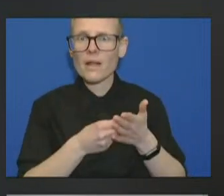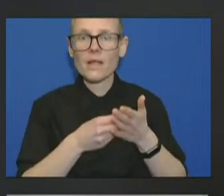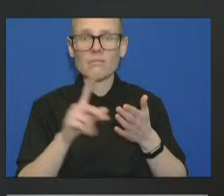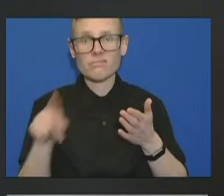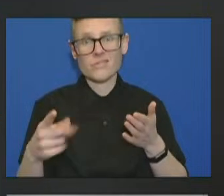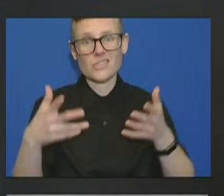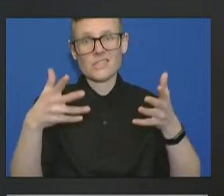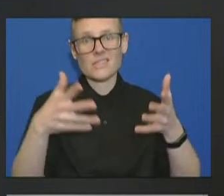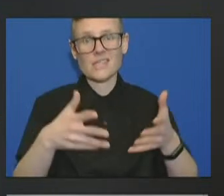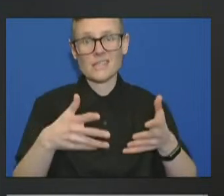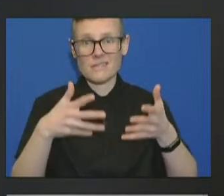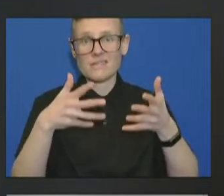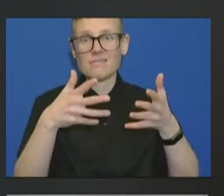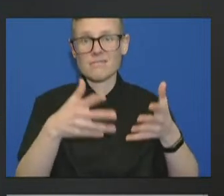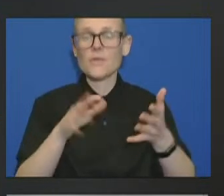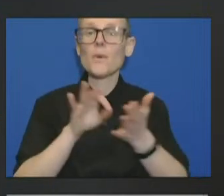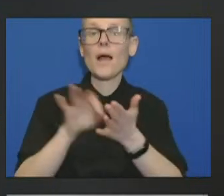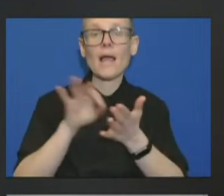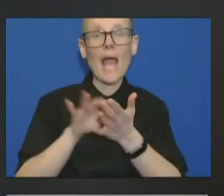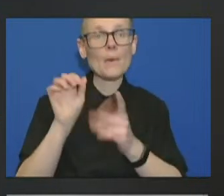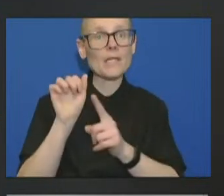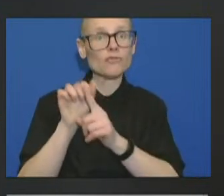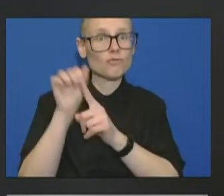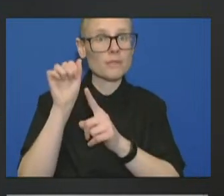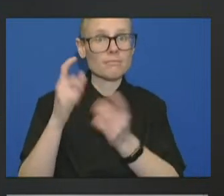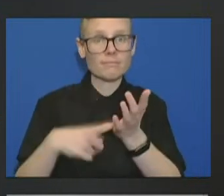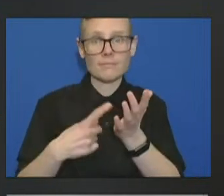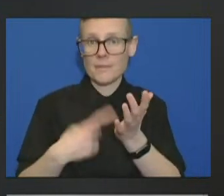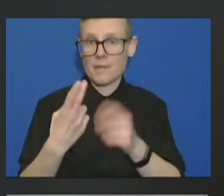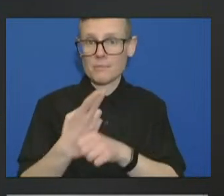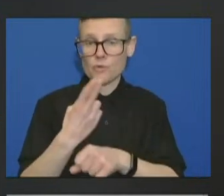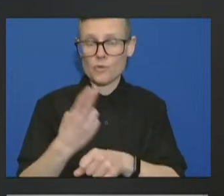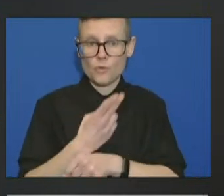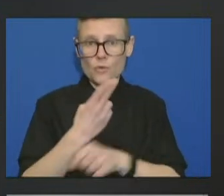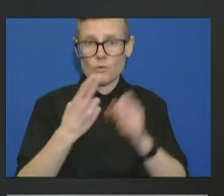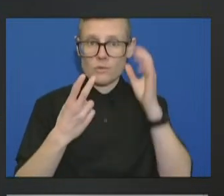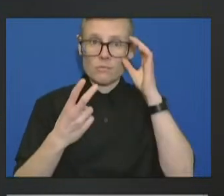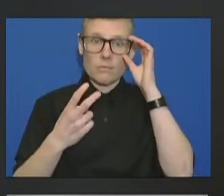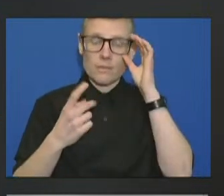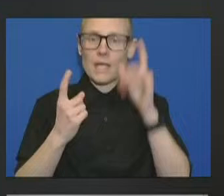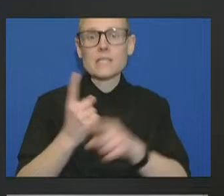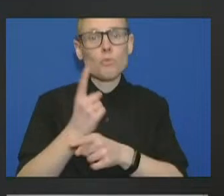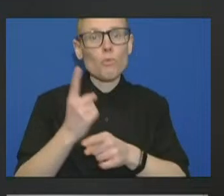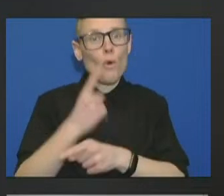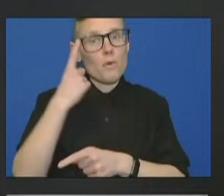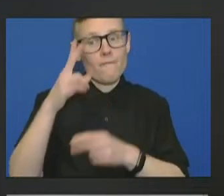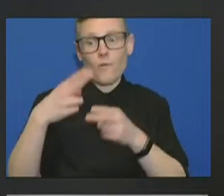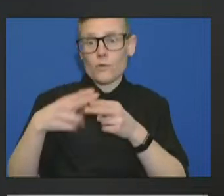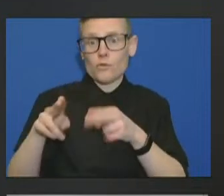for that position? Well, it just kind of sits there. And the